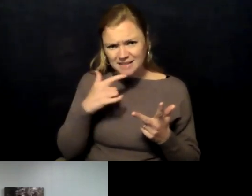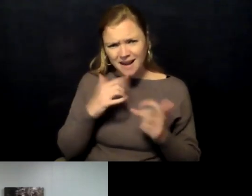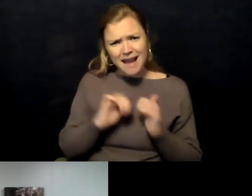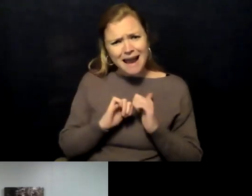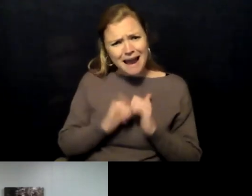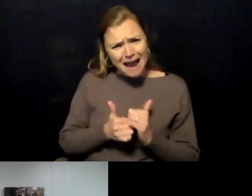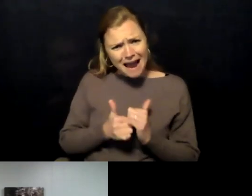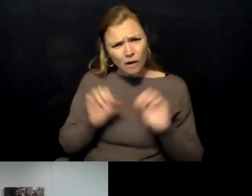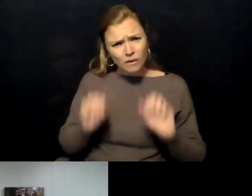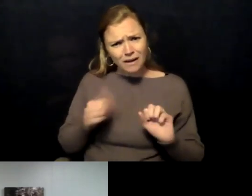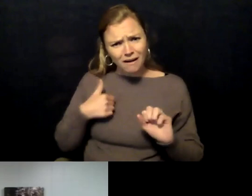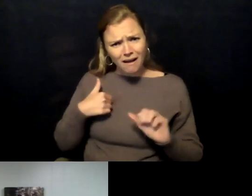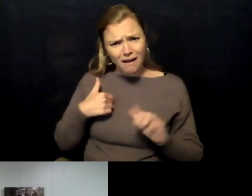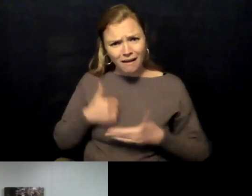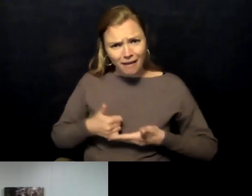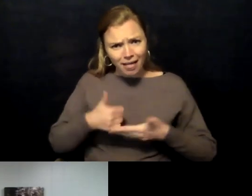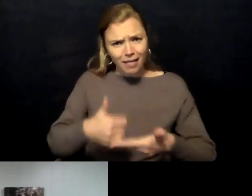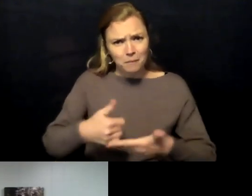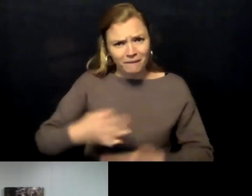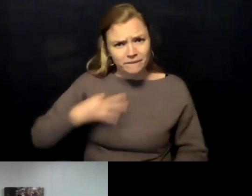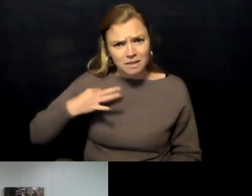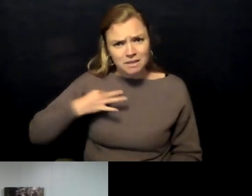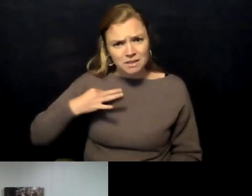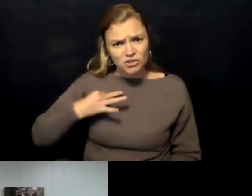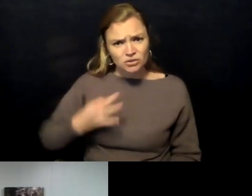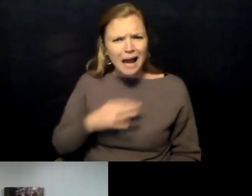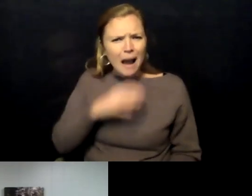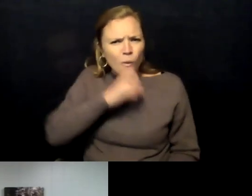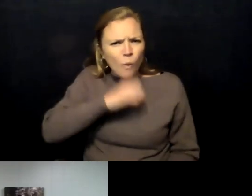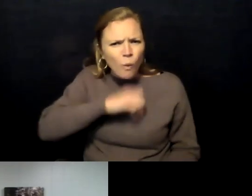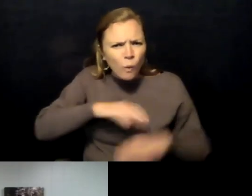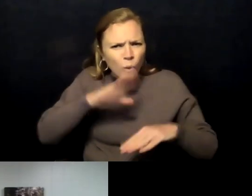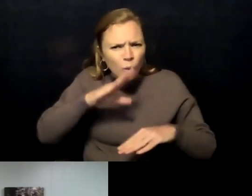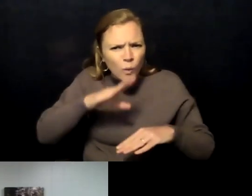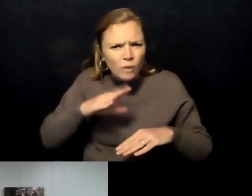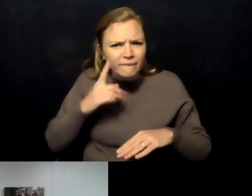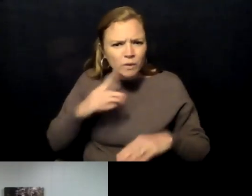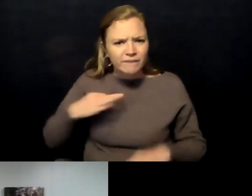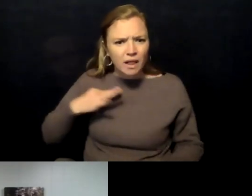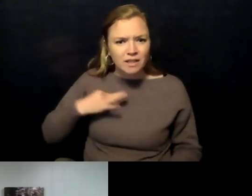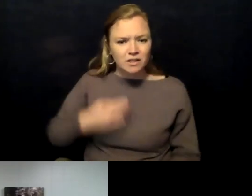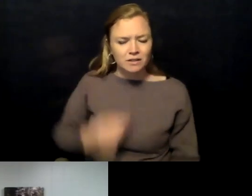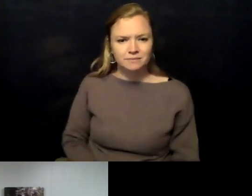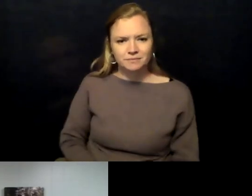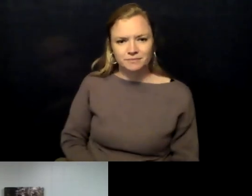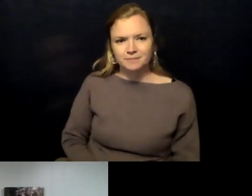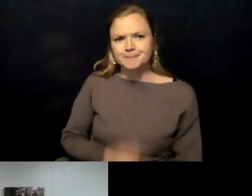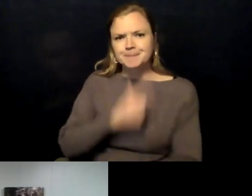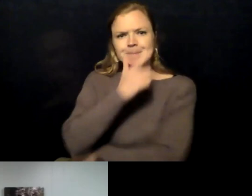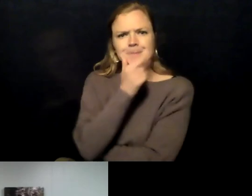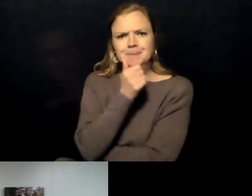the Zoo, and how old they have to be to volunteer? [Tina] Well actually Shellie, that might be